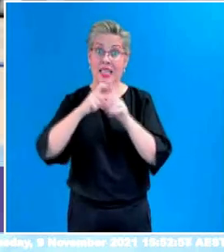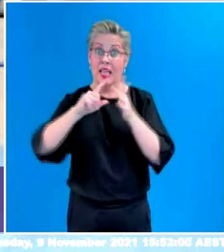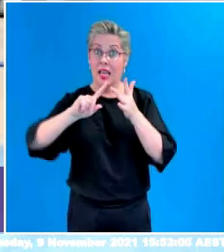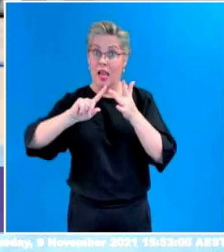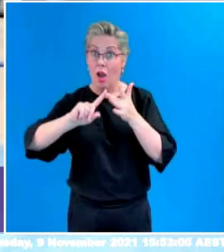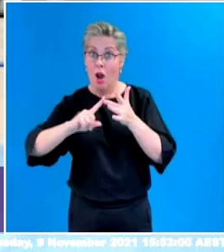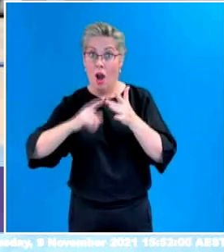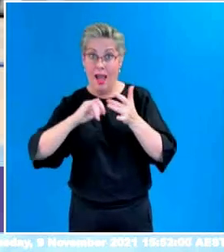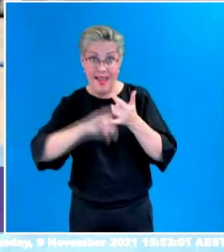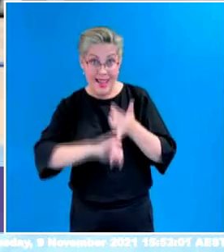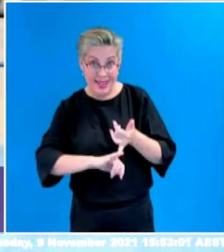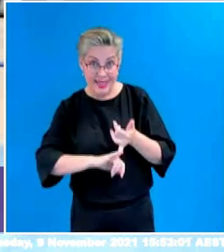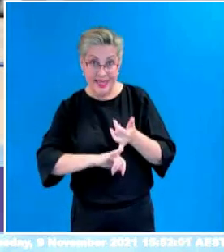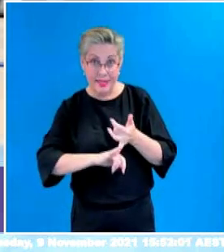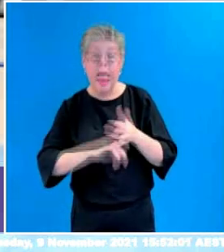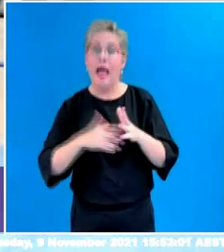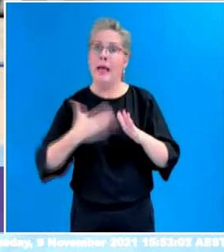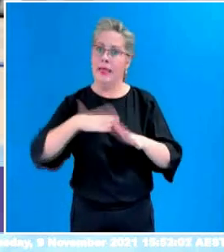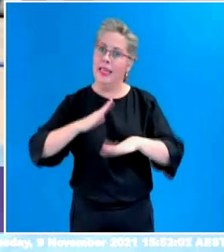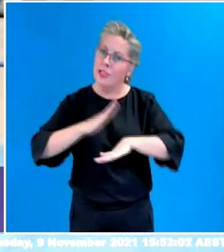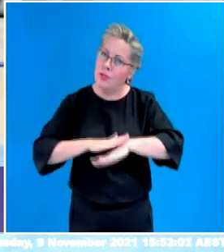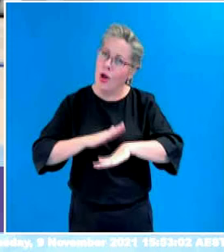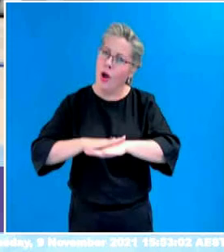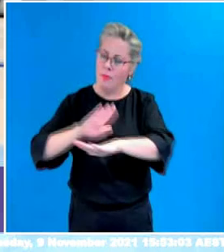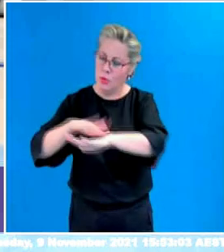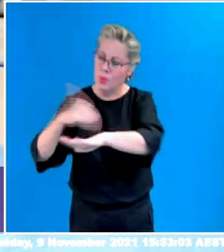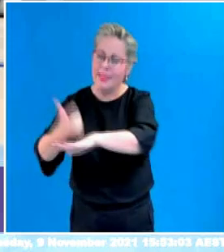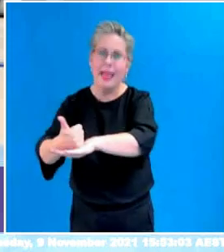the increased Australian Government investment in improving outcomes for